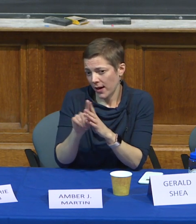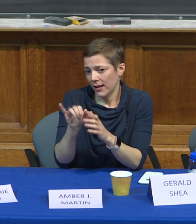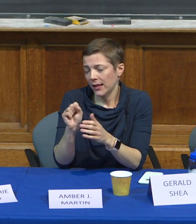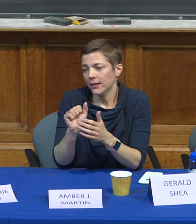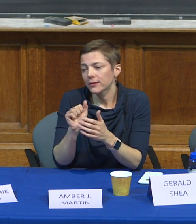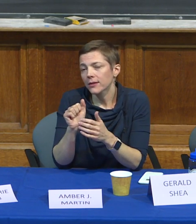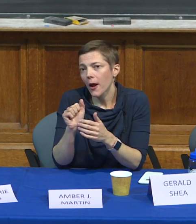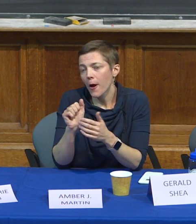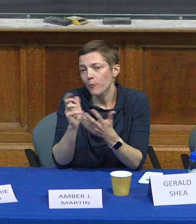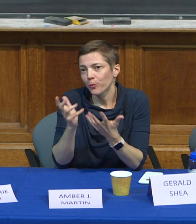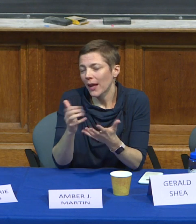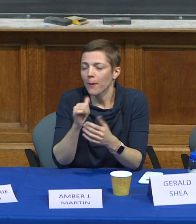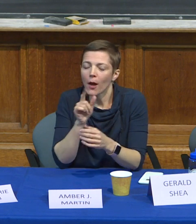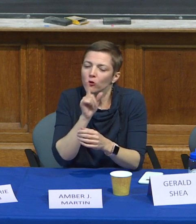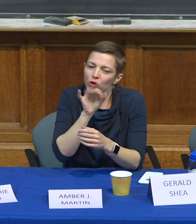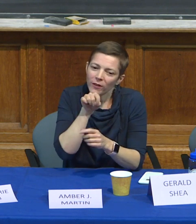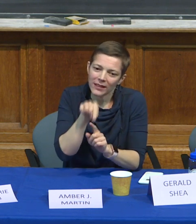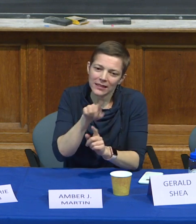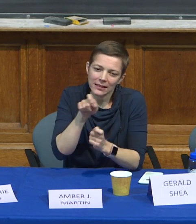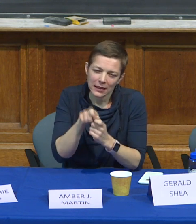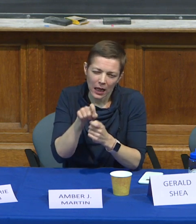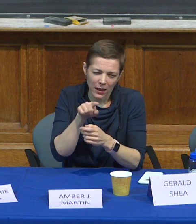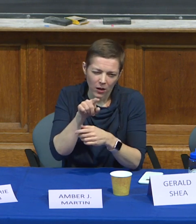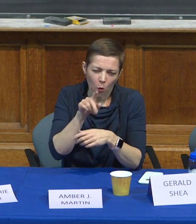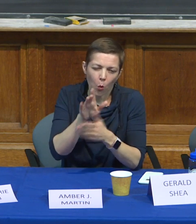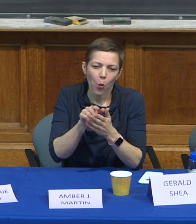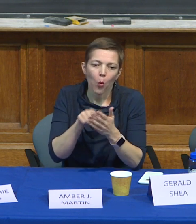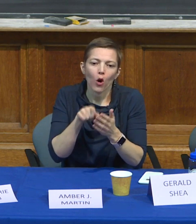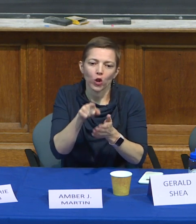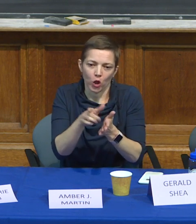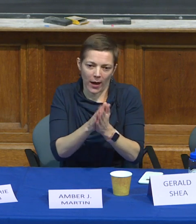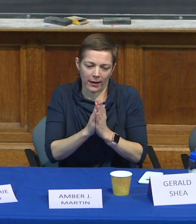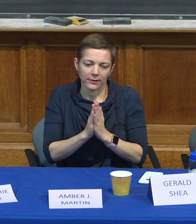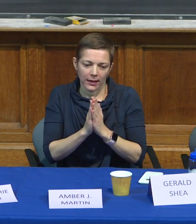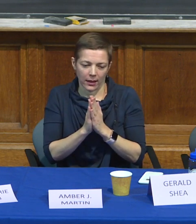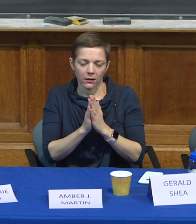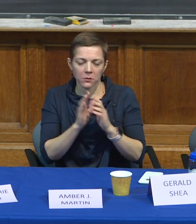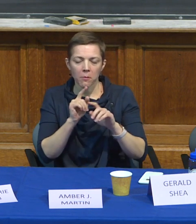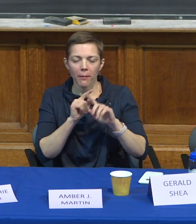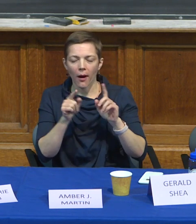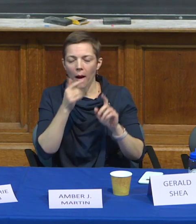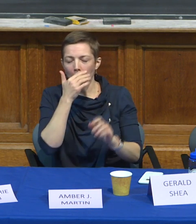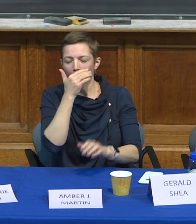Something that comes to mind for me is and I'm not sure if this is exactly what you're asking.